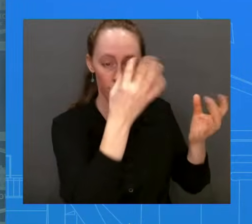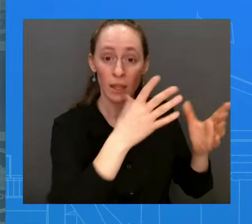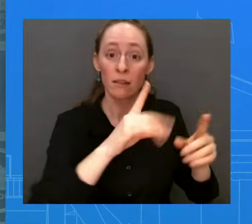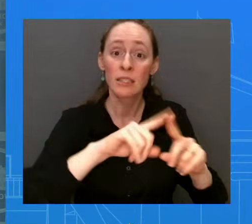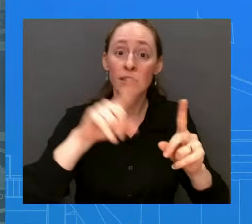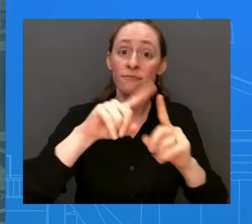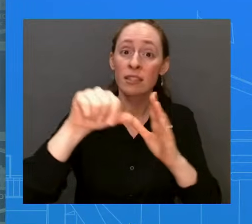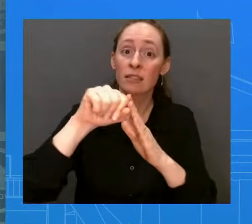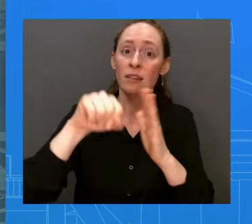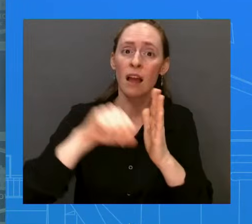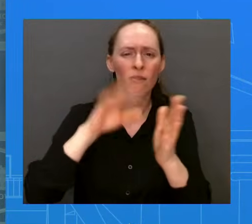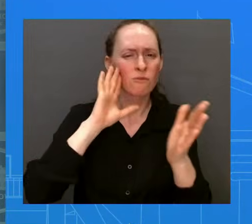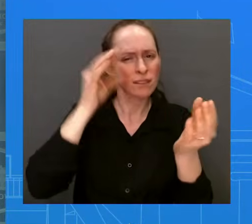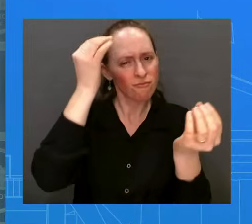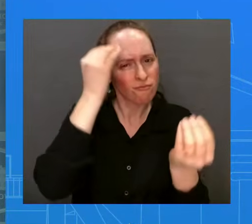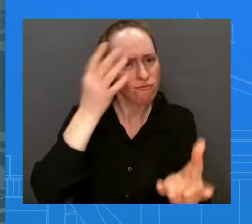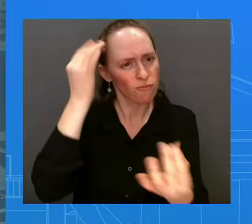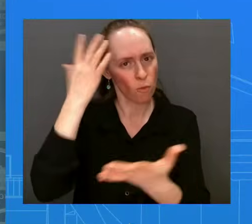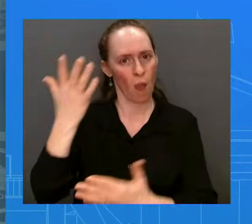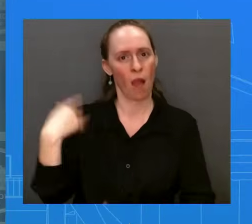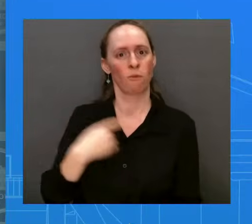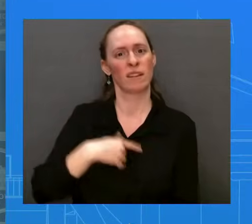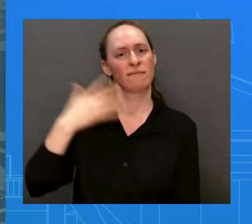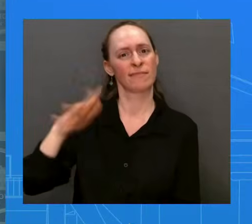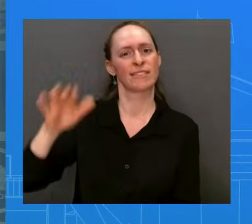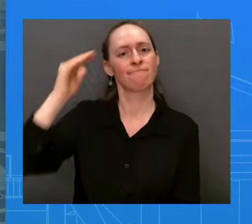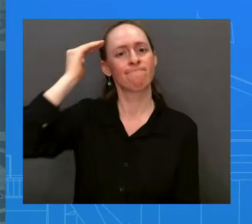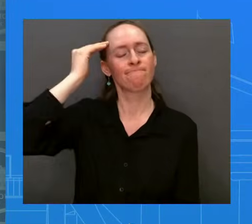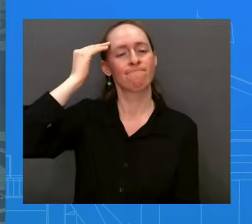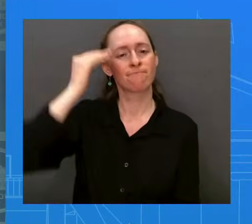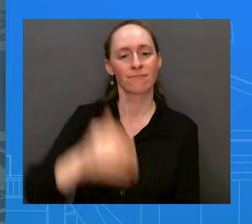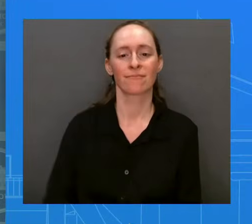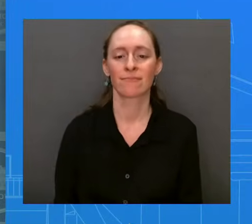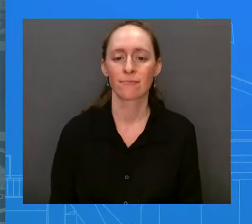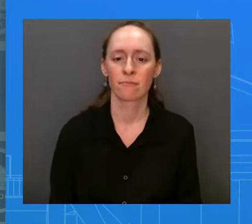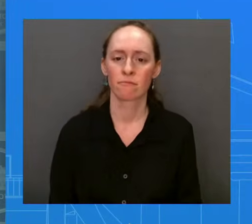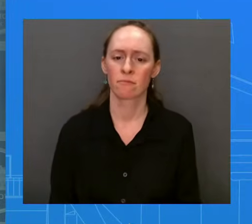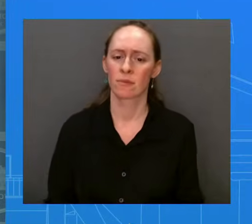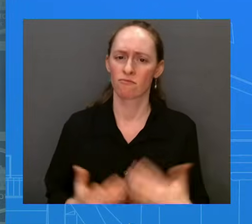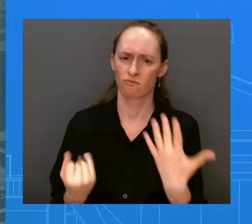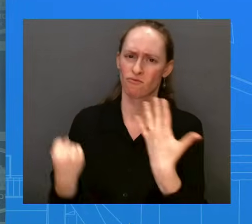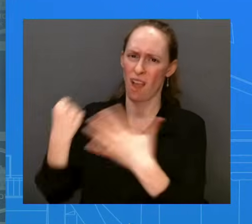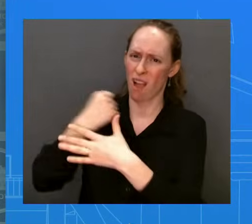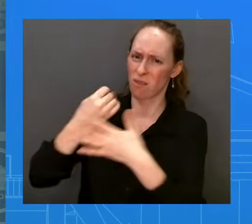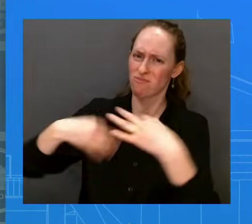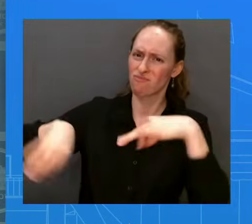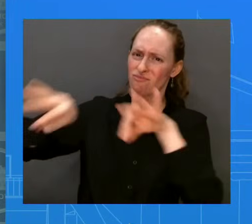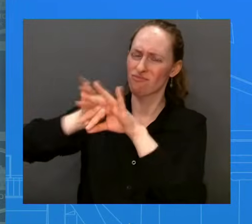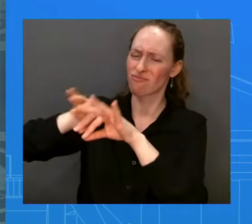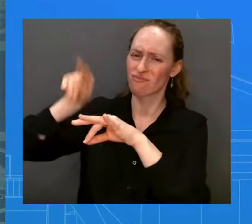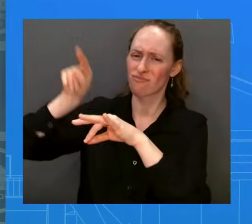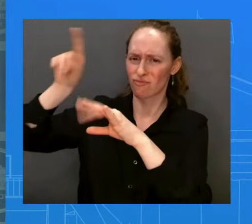We have, over the course of just the last few days -- and certainly over the course of last week -- reached out to inform and brief members of Congress